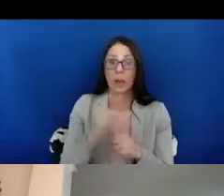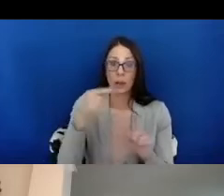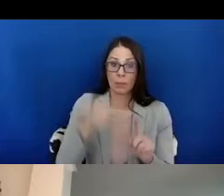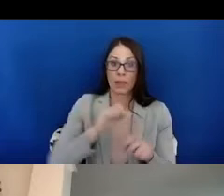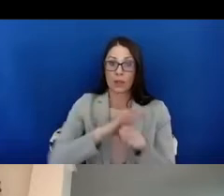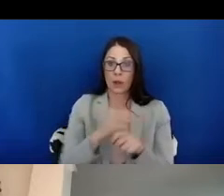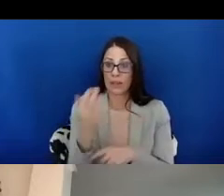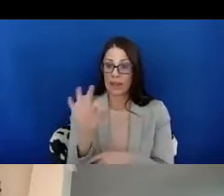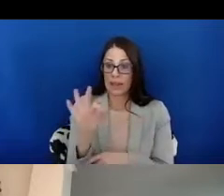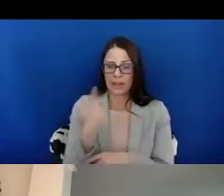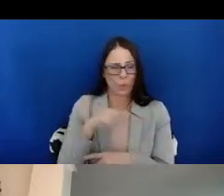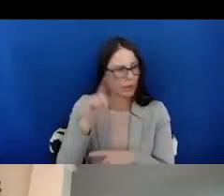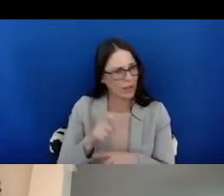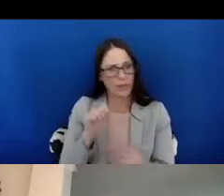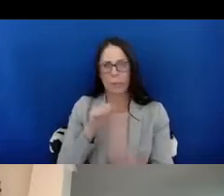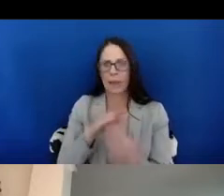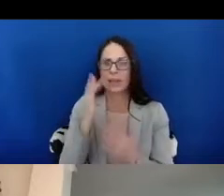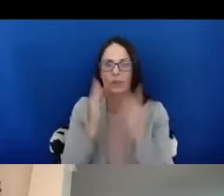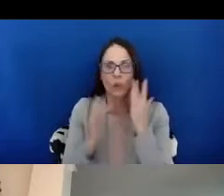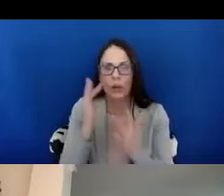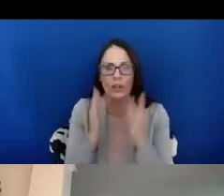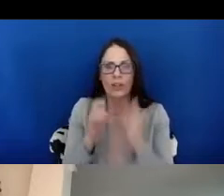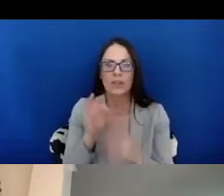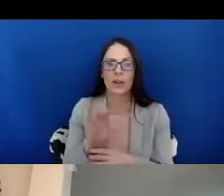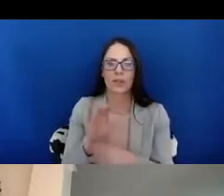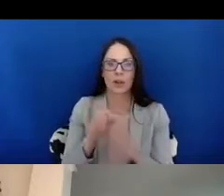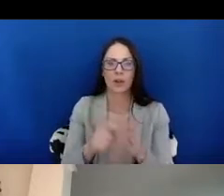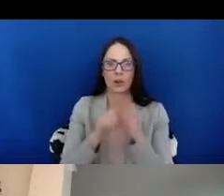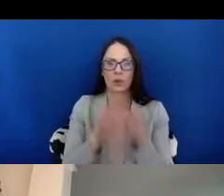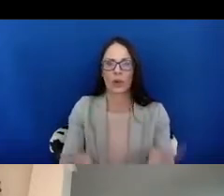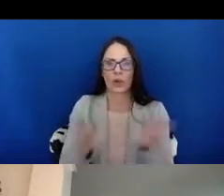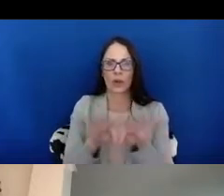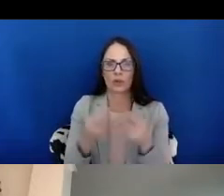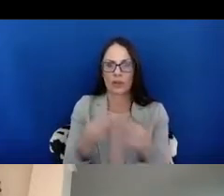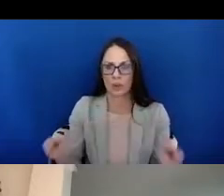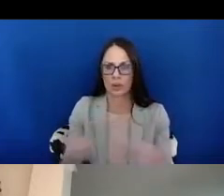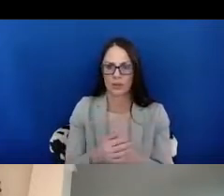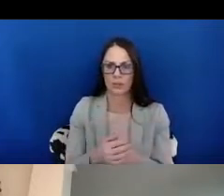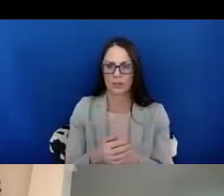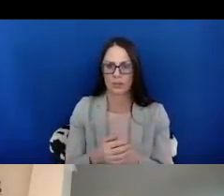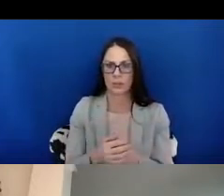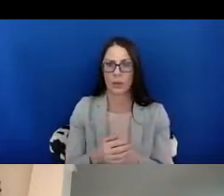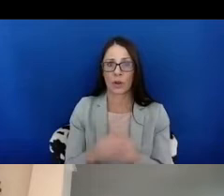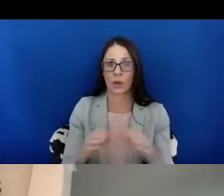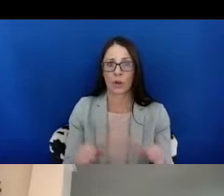face possible shortages of critical resources crisis standards of care, or what happens